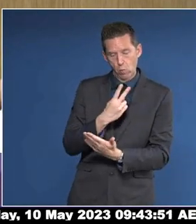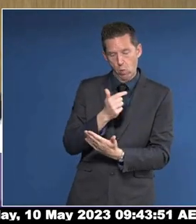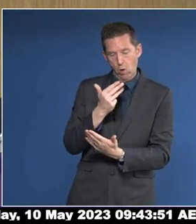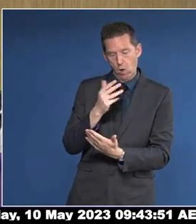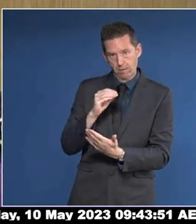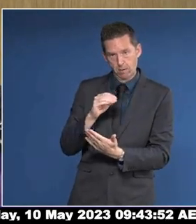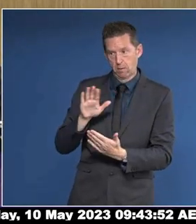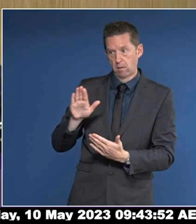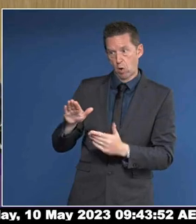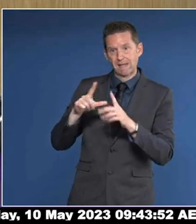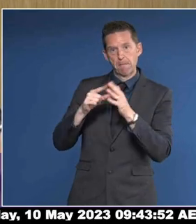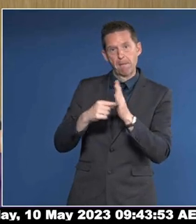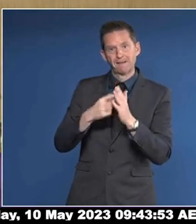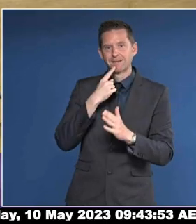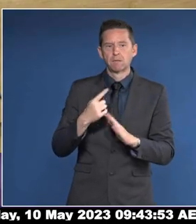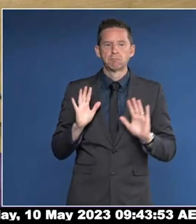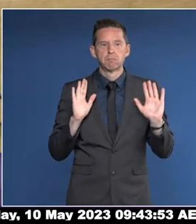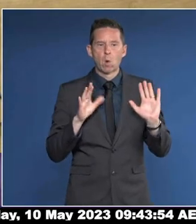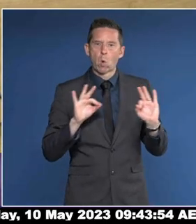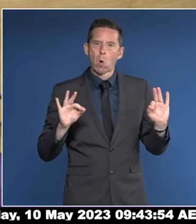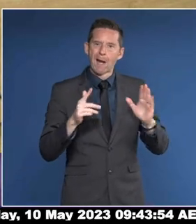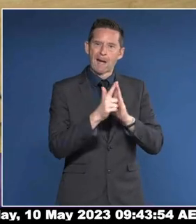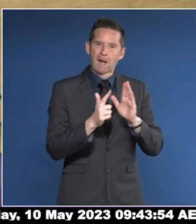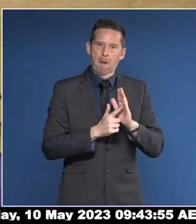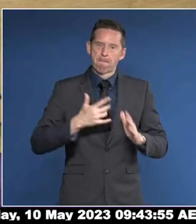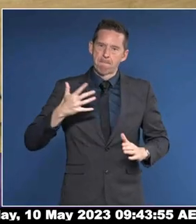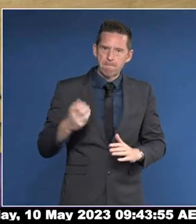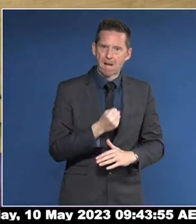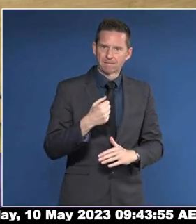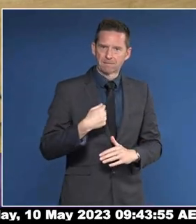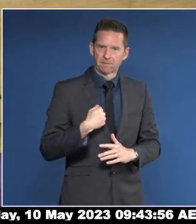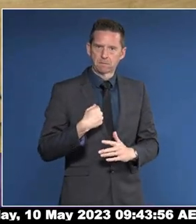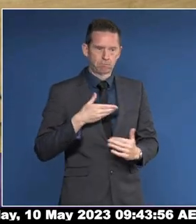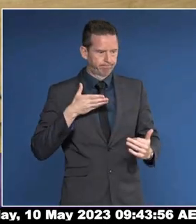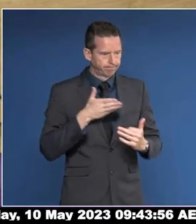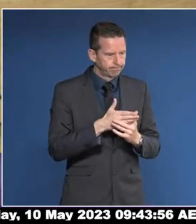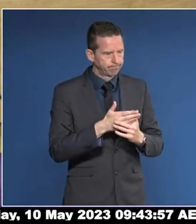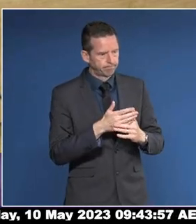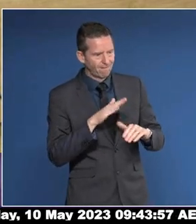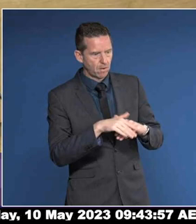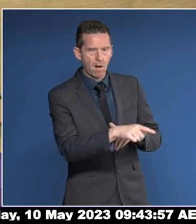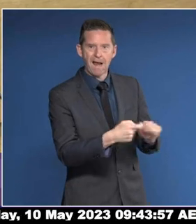legally mandated to intervene in relation to Kaleb and that there needed to be ongoing